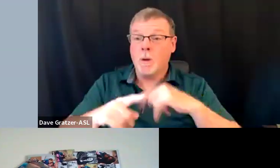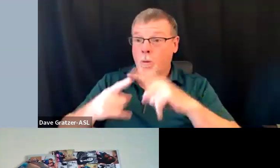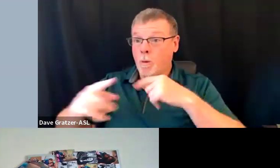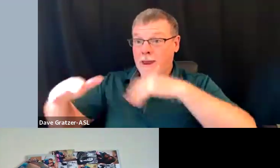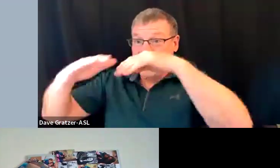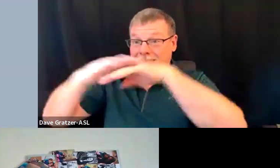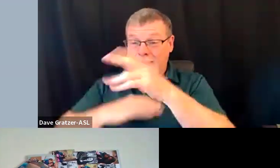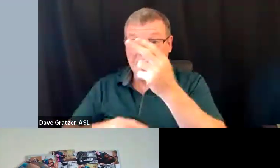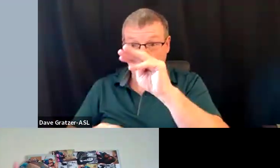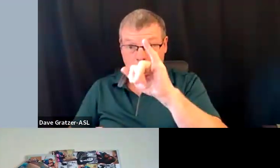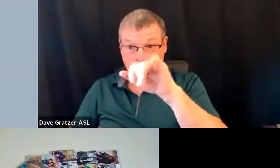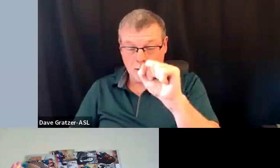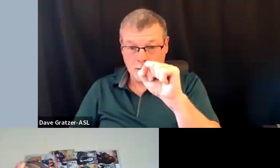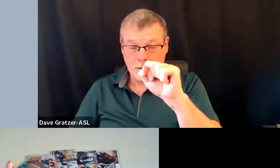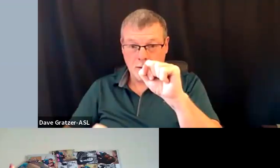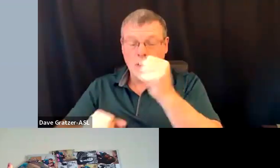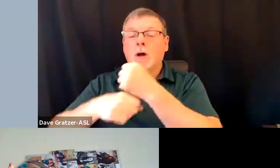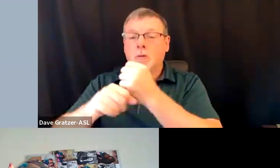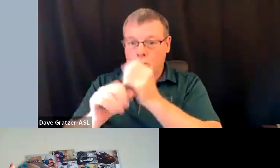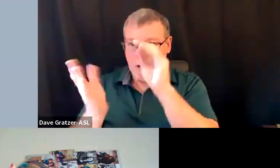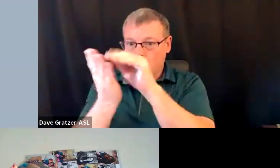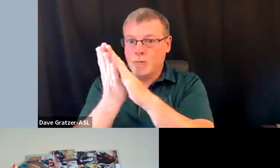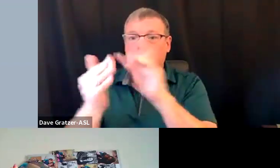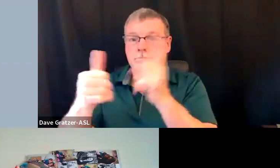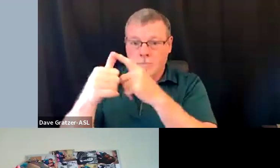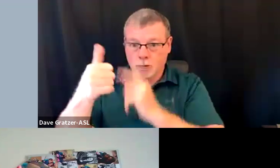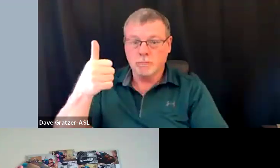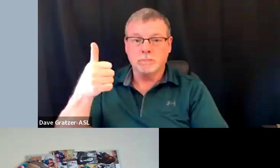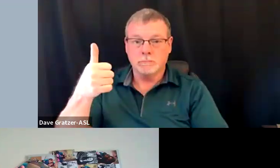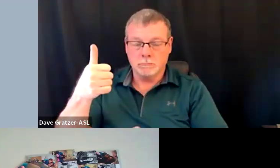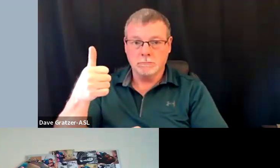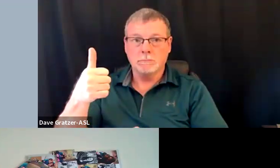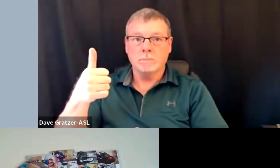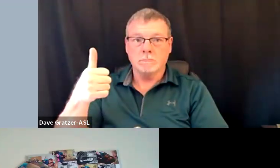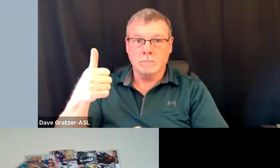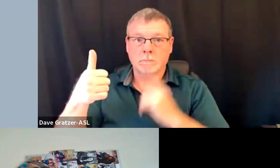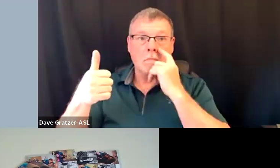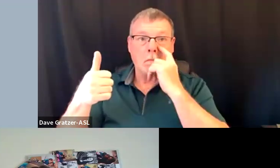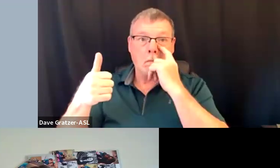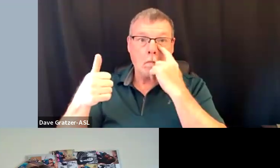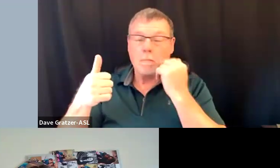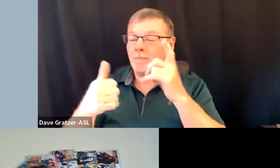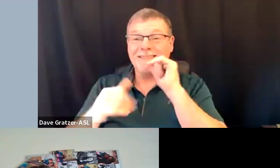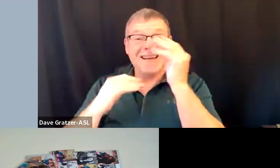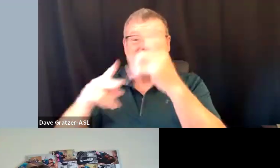I would create the client record first, which, you know, if they don't give you their name initially,